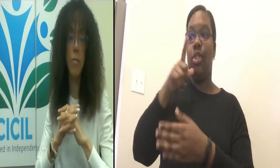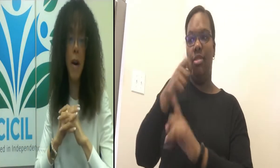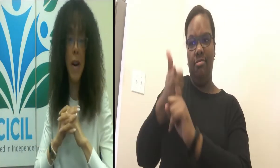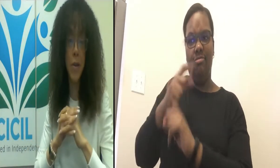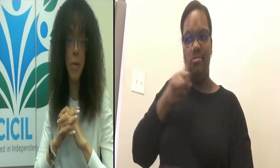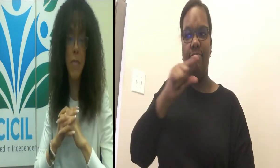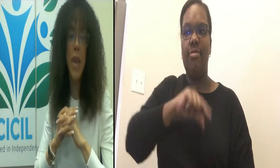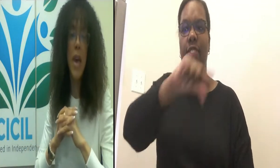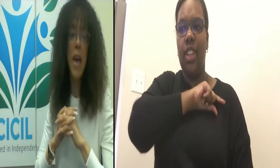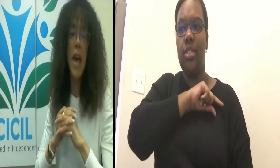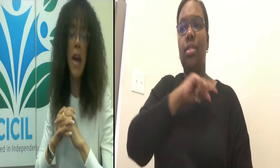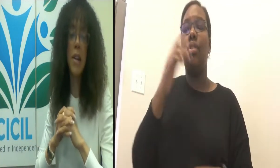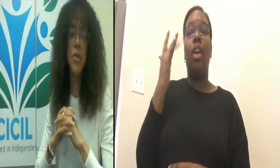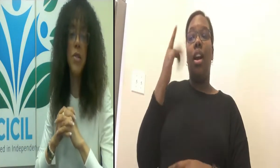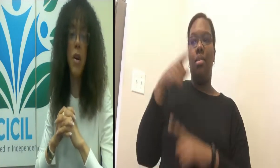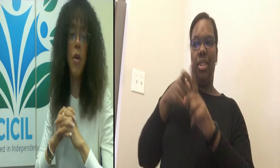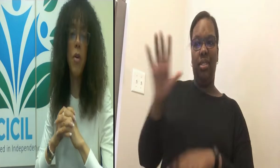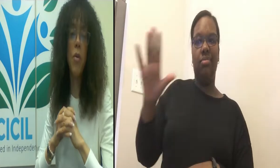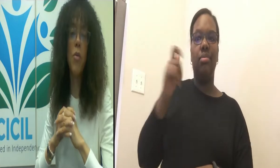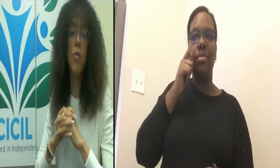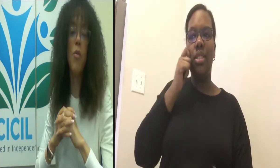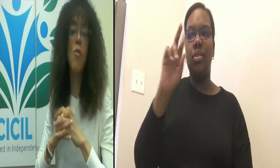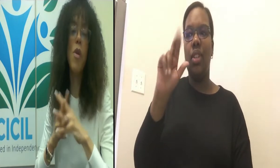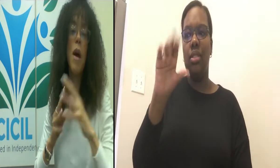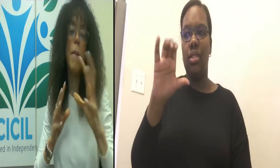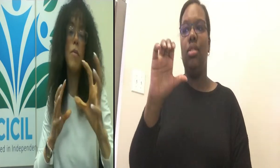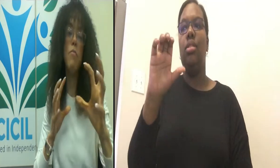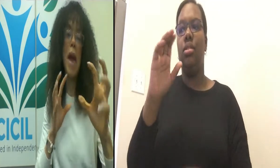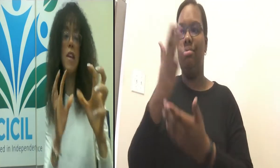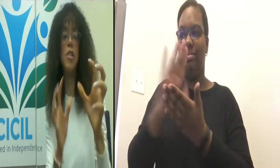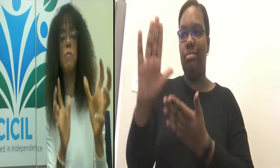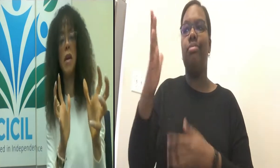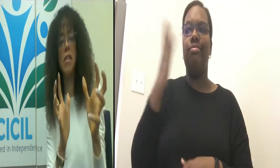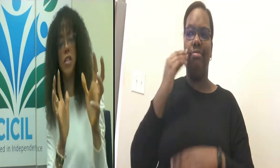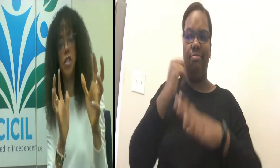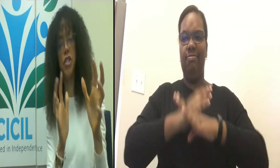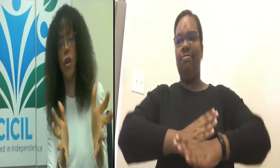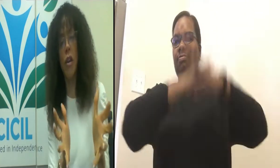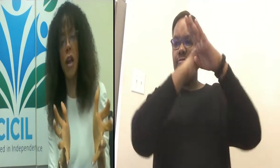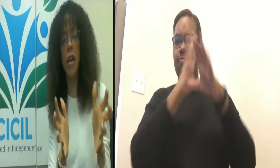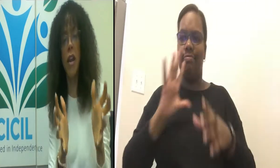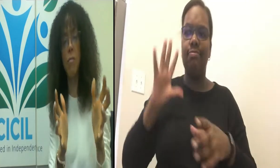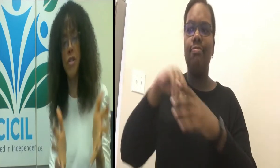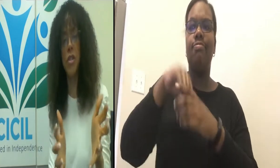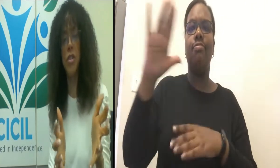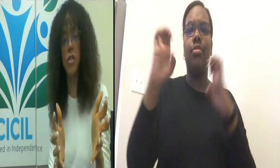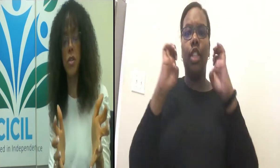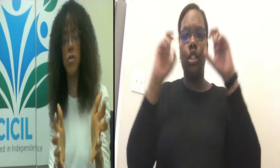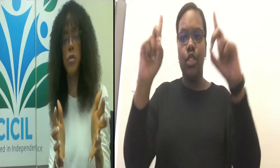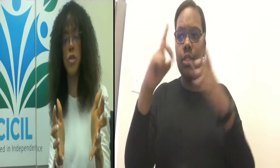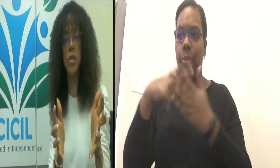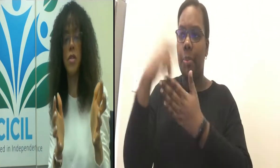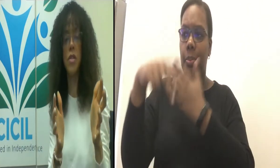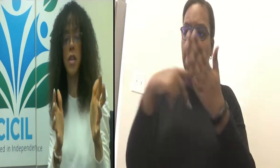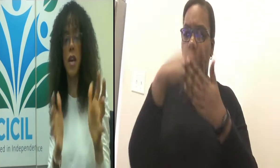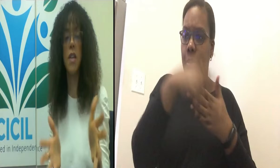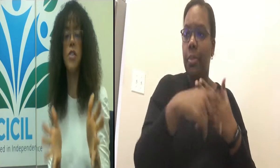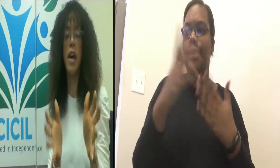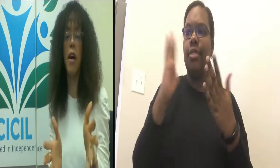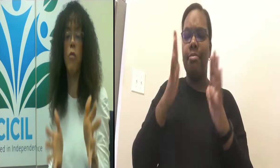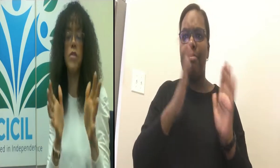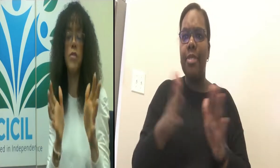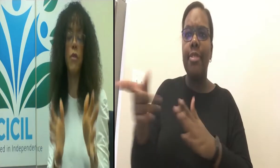become executive directors in the first place. Implicit bias. And so management